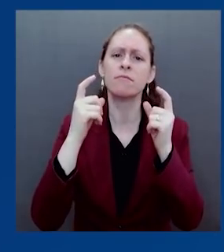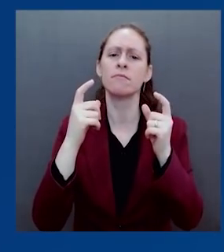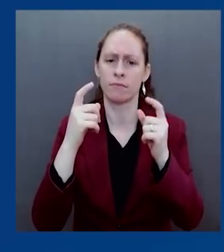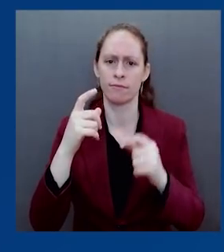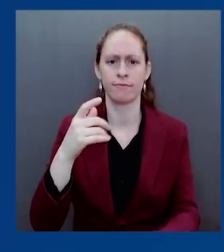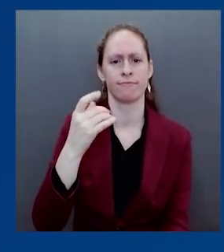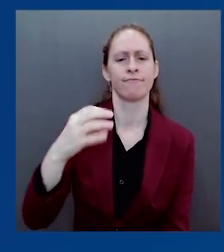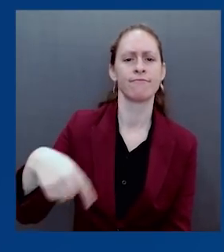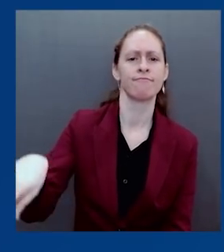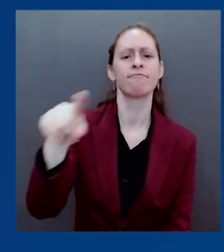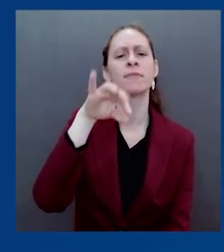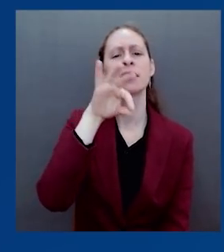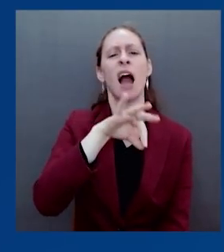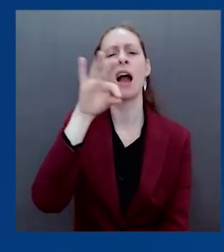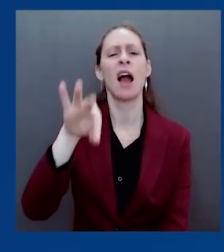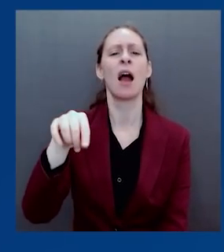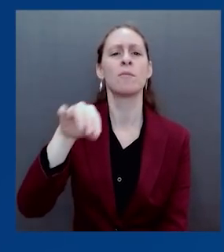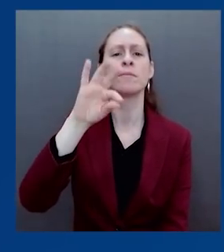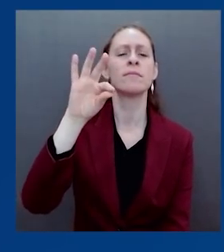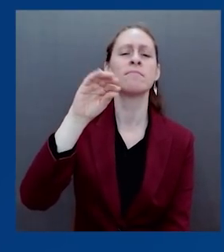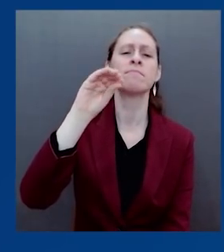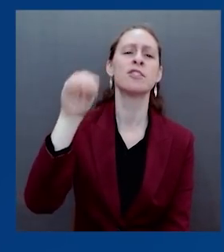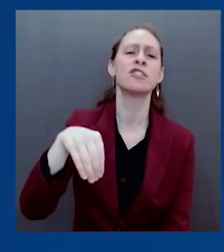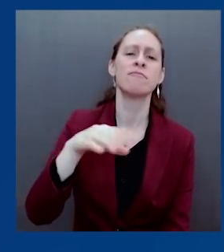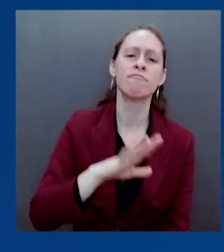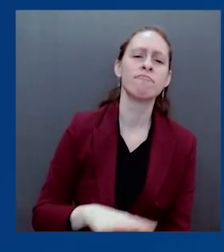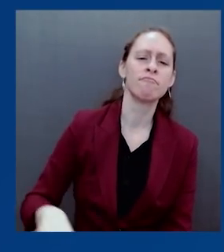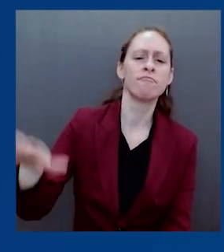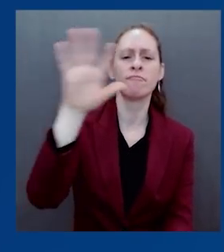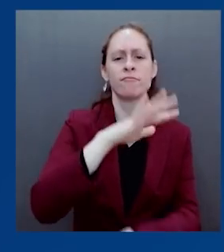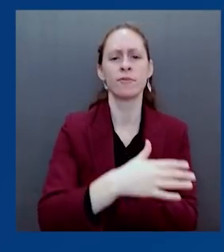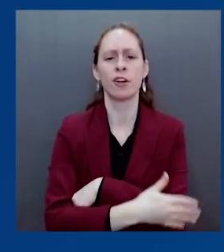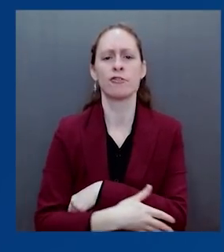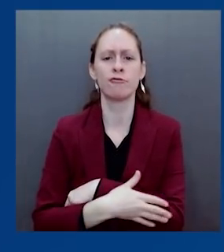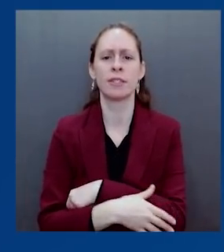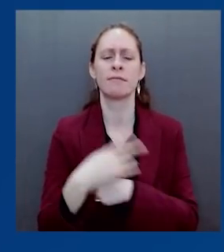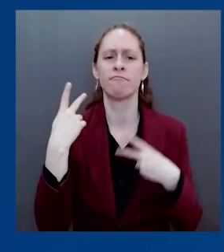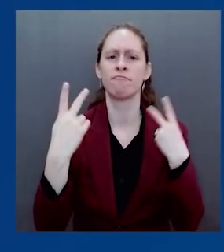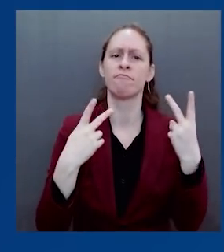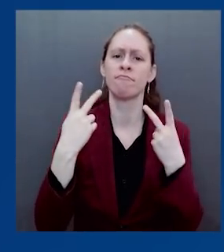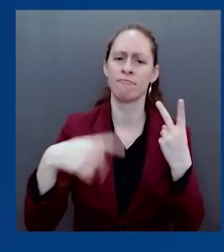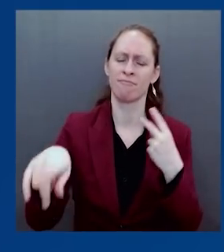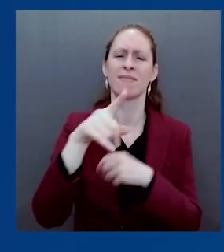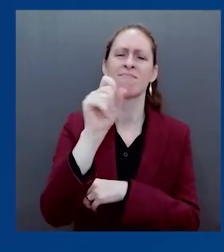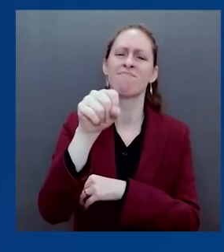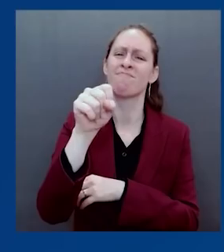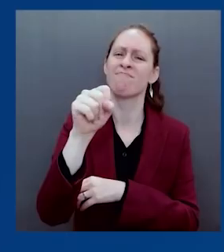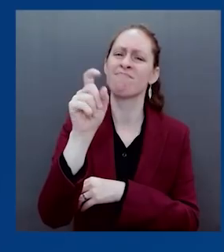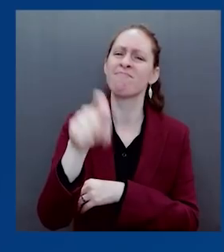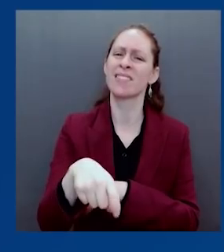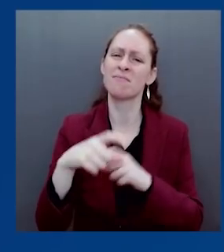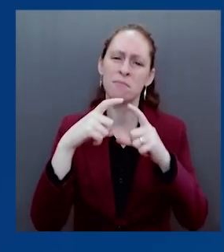and testing before you gather with others. Thank you. I'll now turn things back over to you, Jeff. Mr. Zients: Thanks, Dr. Walensky.